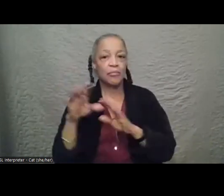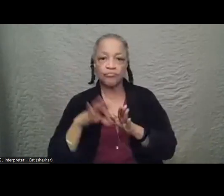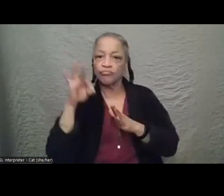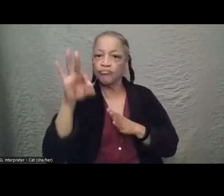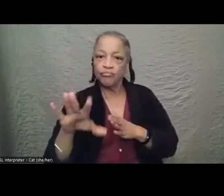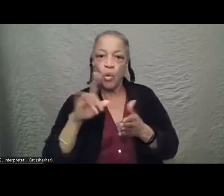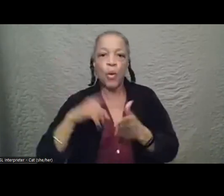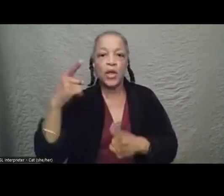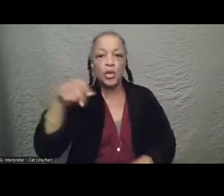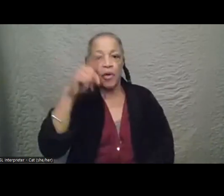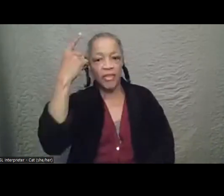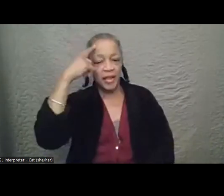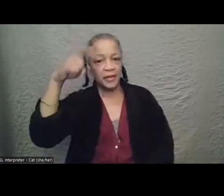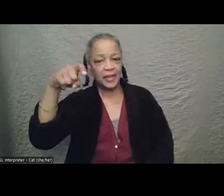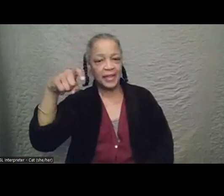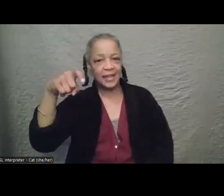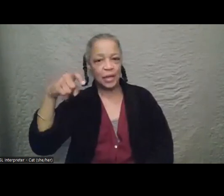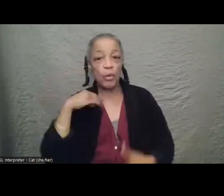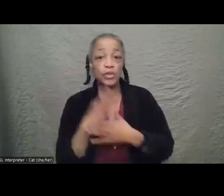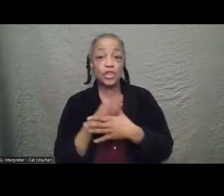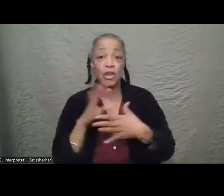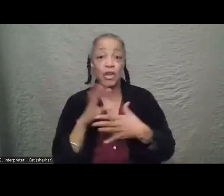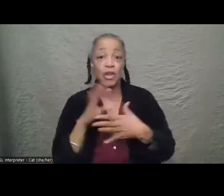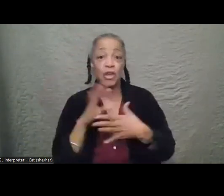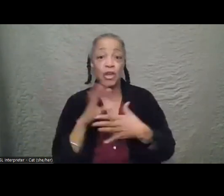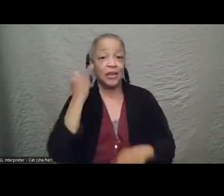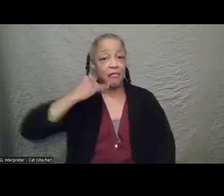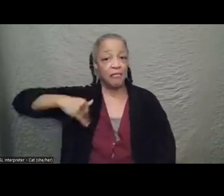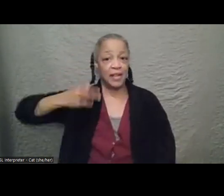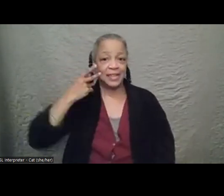We will certainly share the link to that if you have not seen it yet.